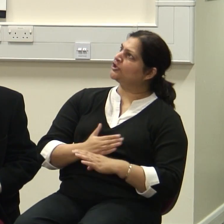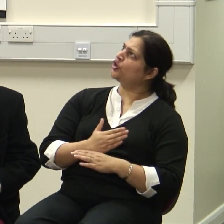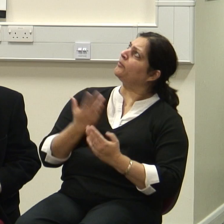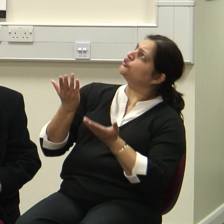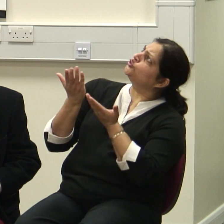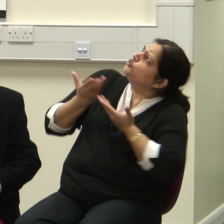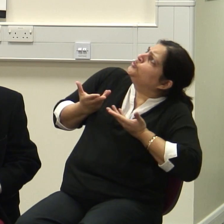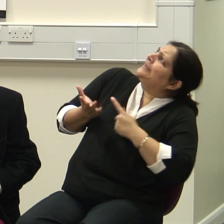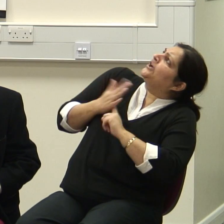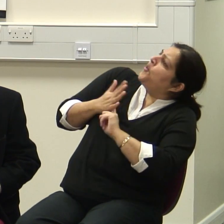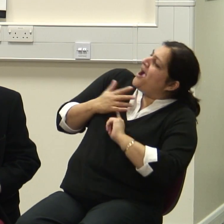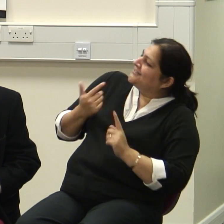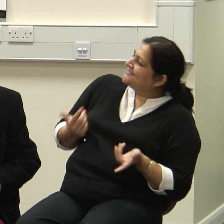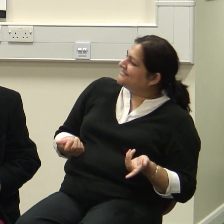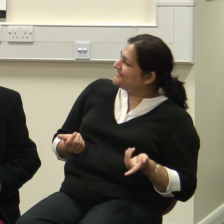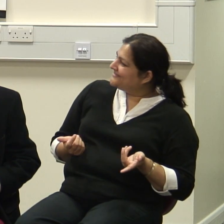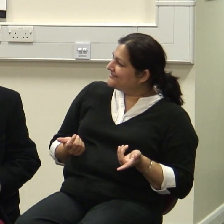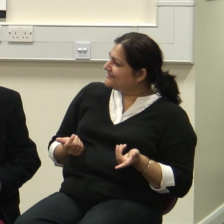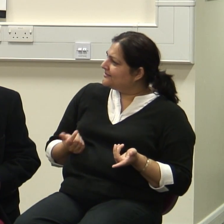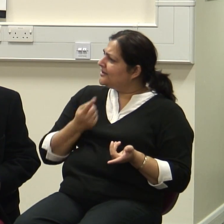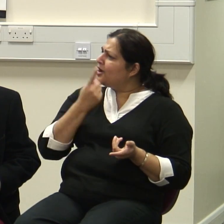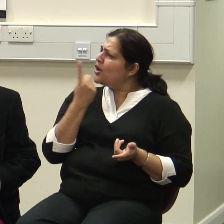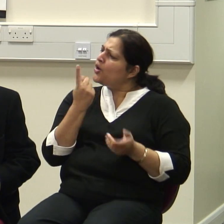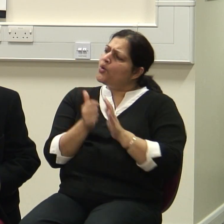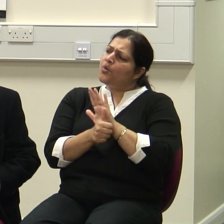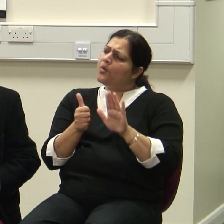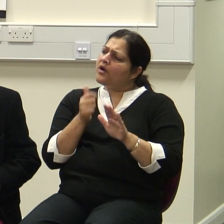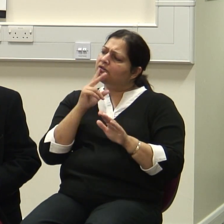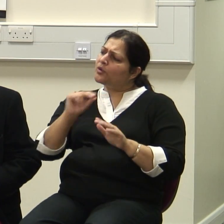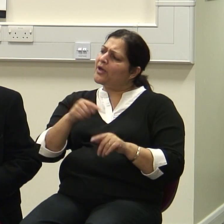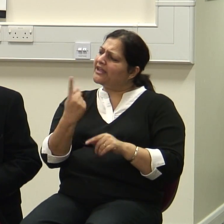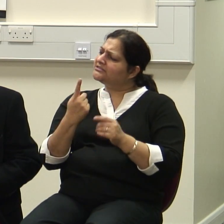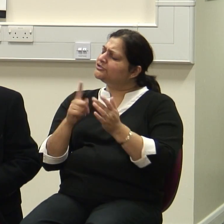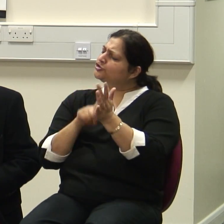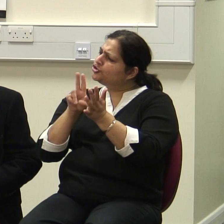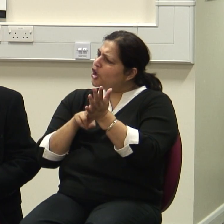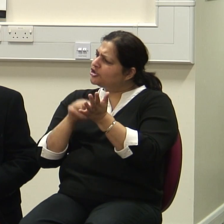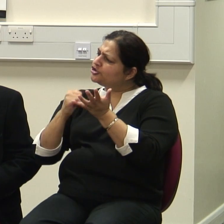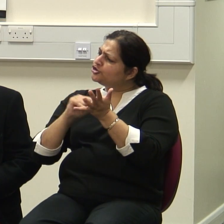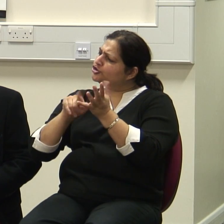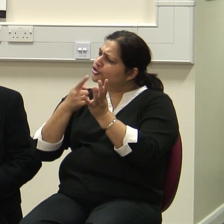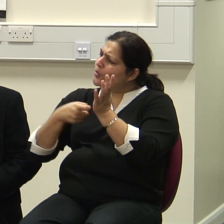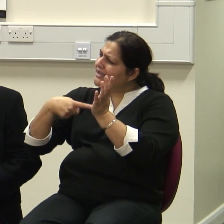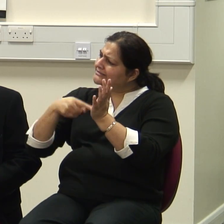And the person who is most eloquent about this is John Stuart Mill. So John Stuart Mill